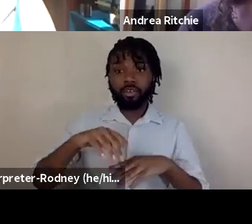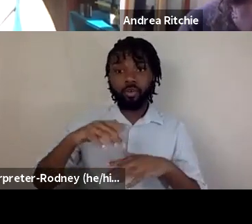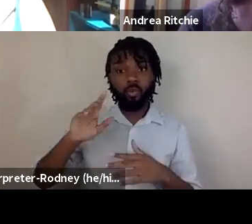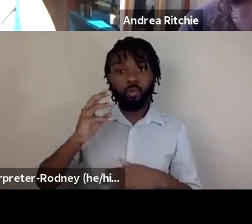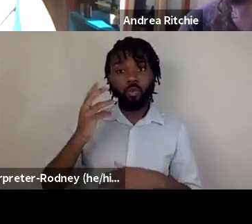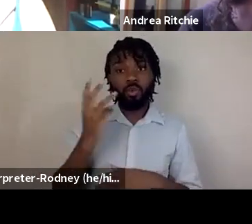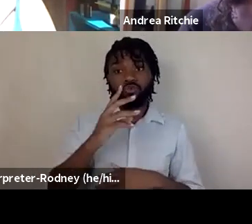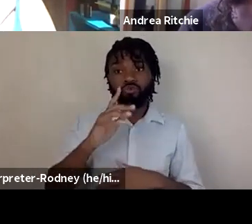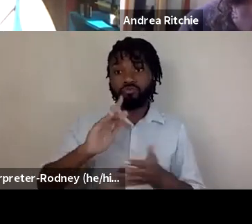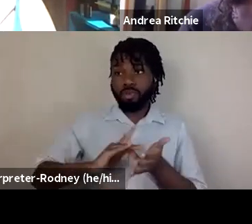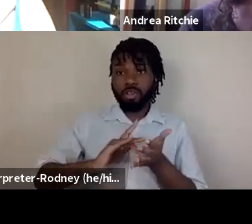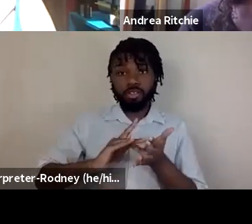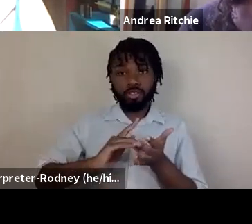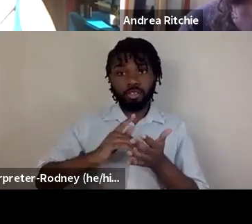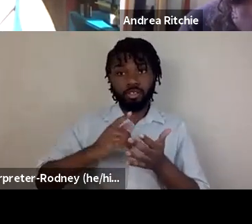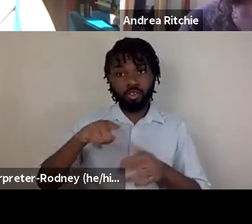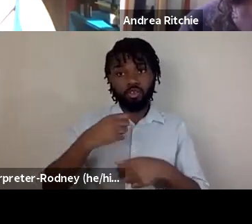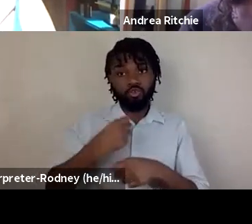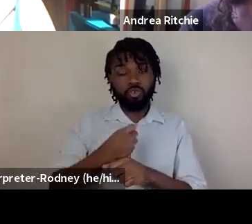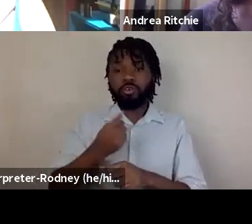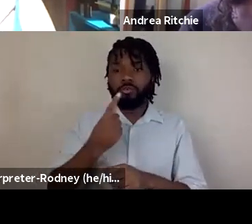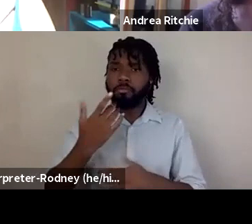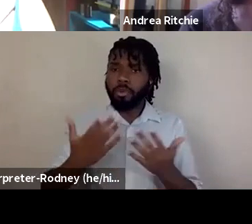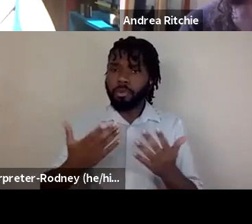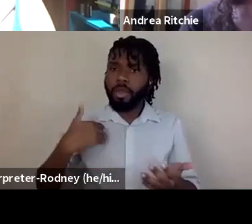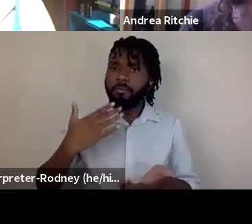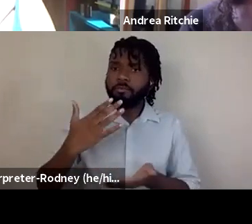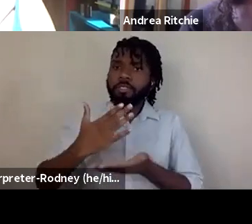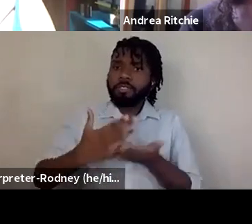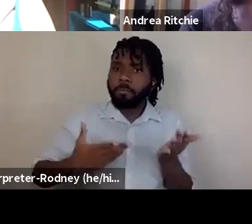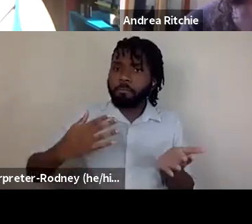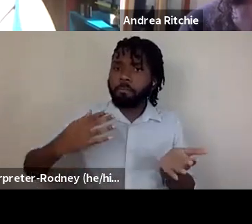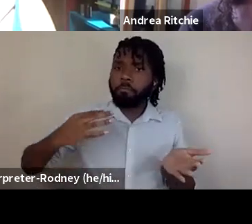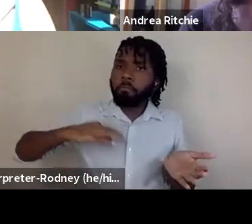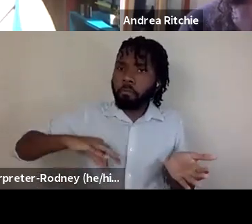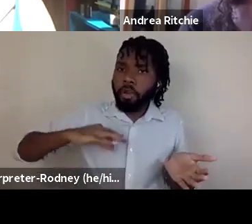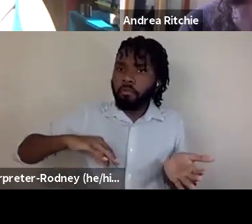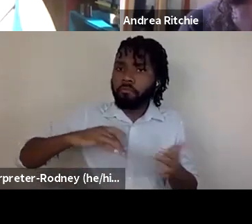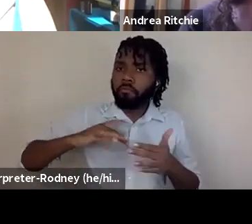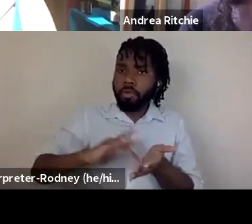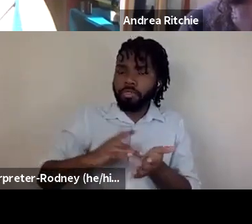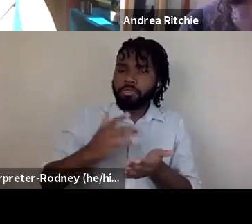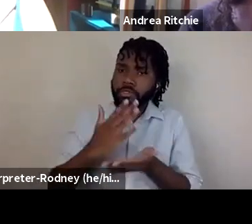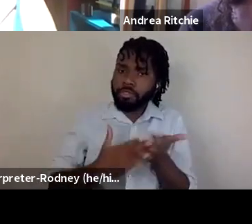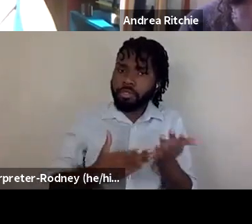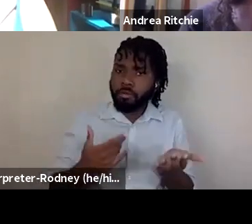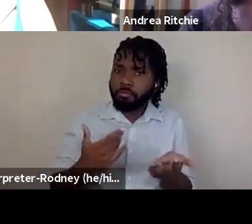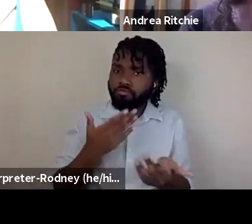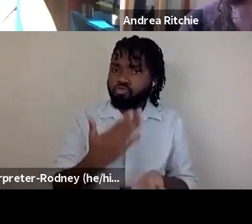may have a useful medicine within them in sometimes, some useful medicine, they are not the authority